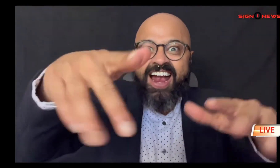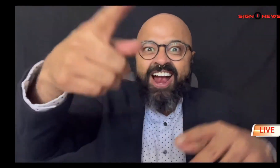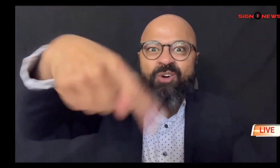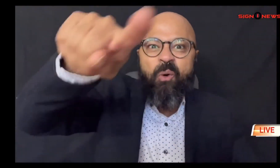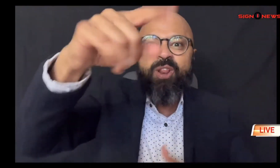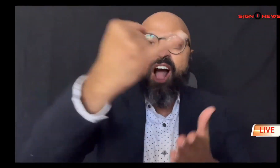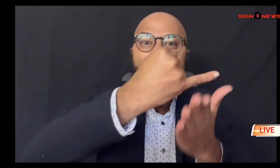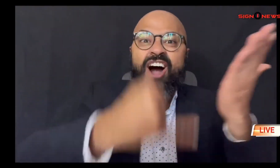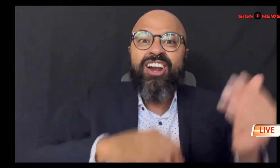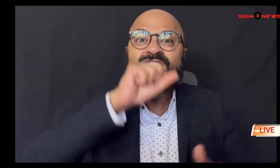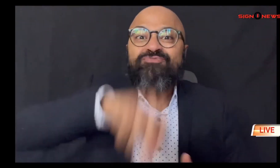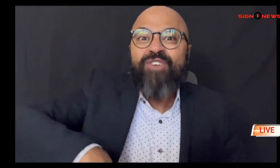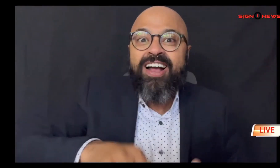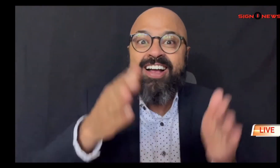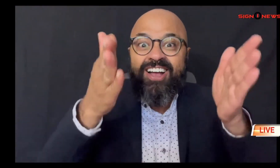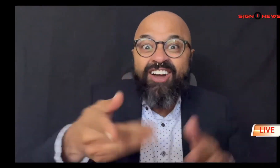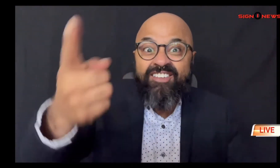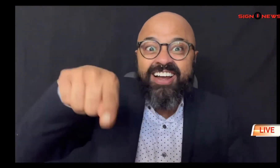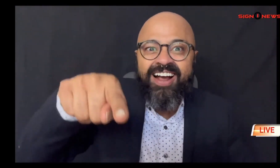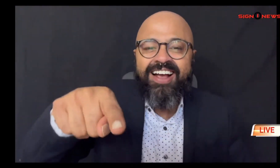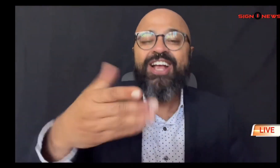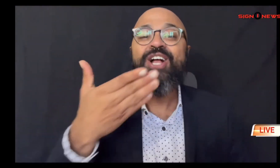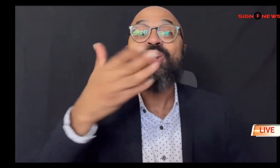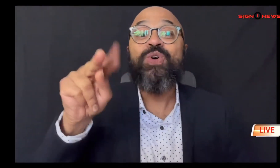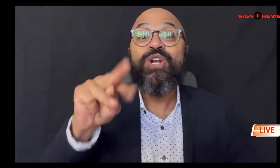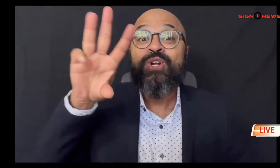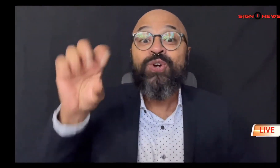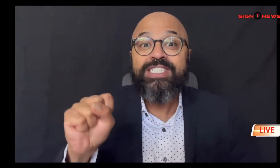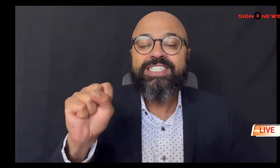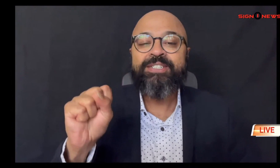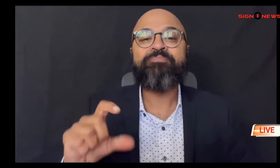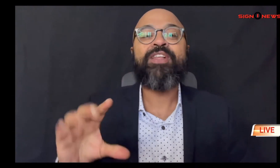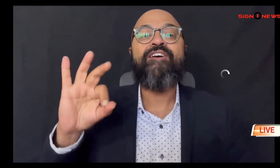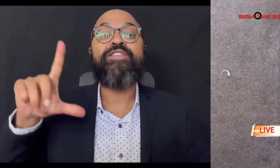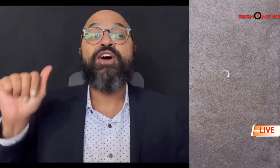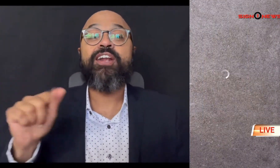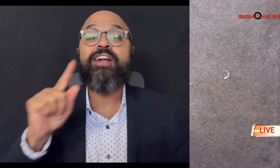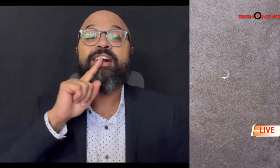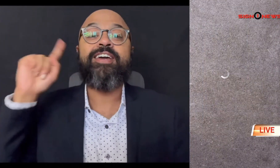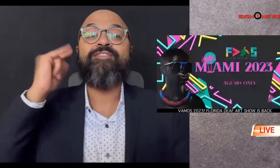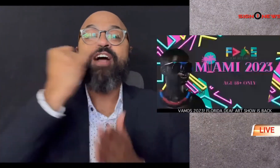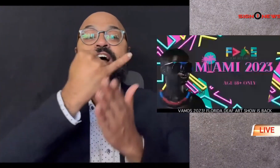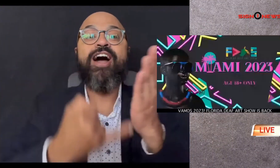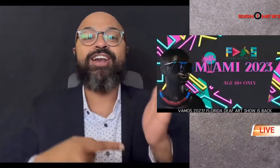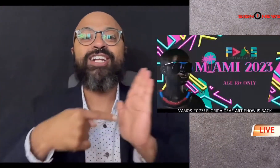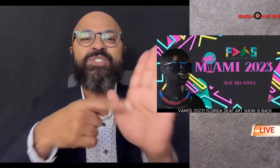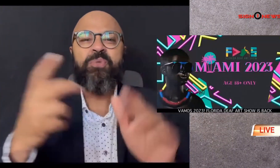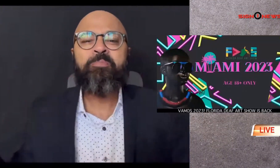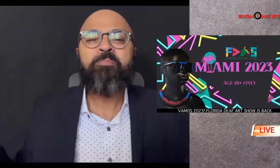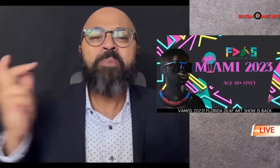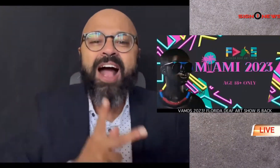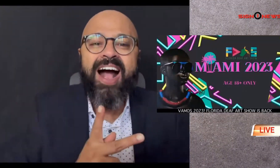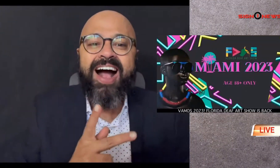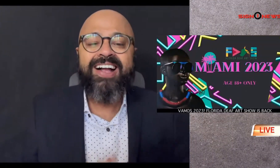Hey, all of you aren't lovers out there good news. The Florida deaf art show is back.